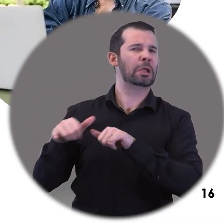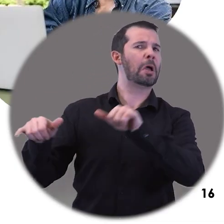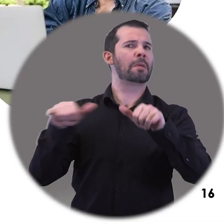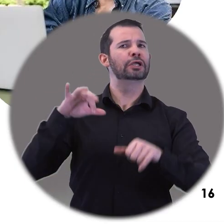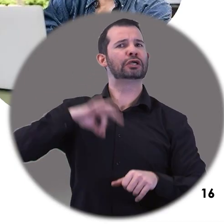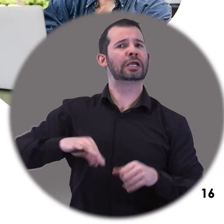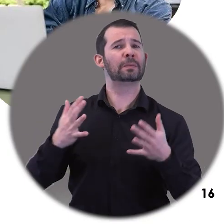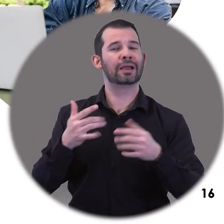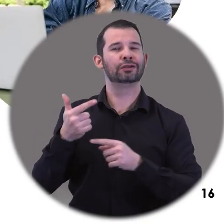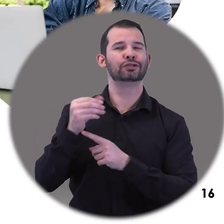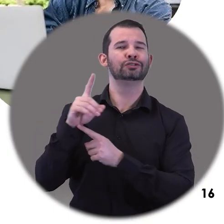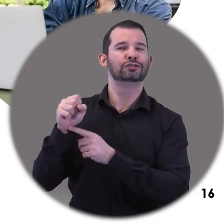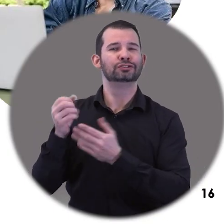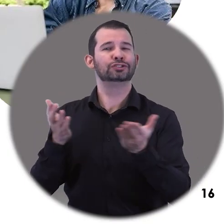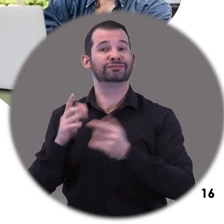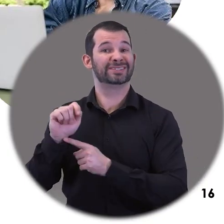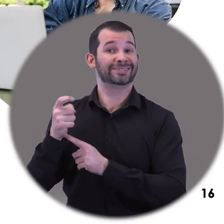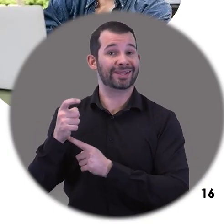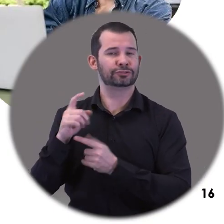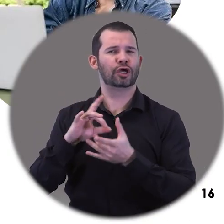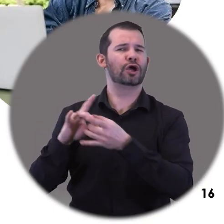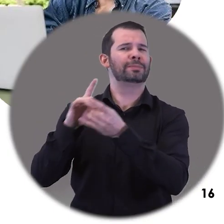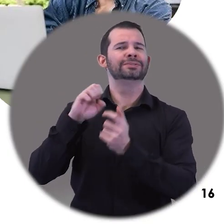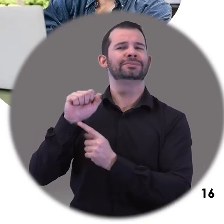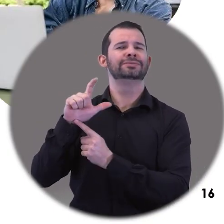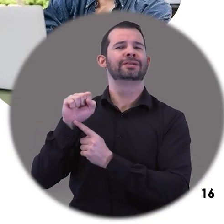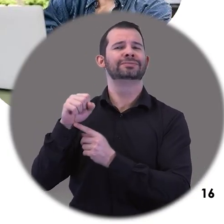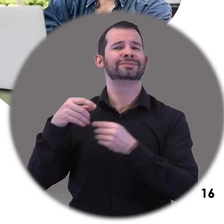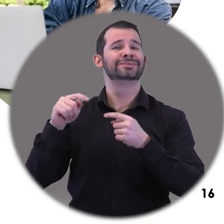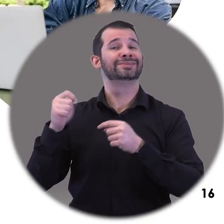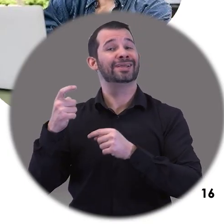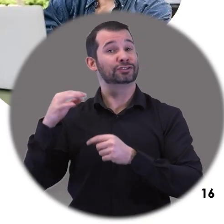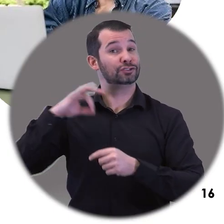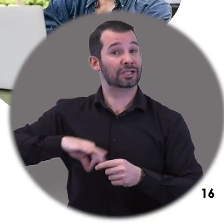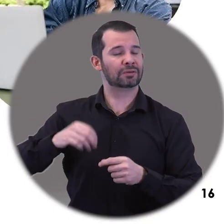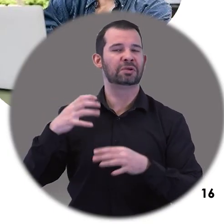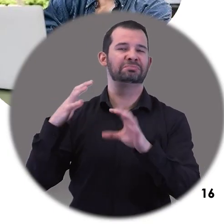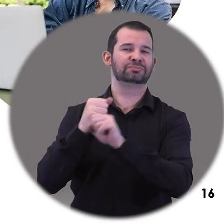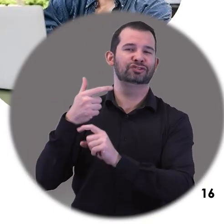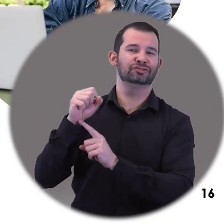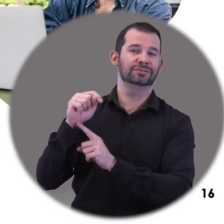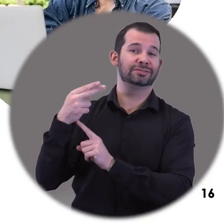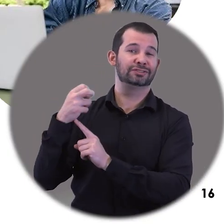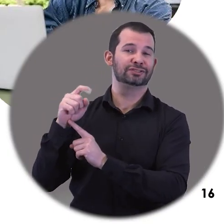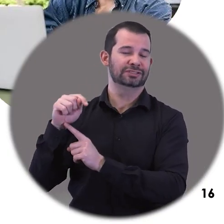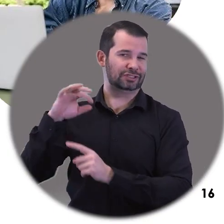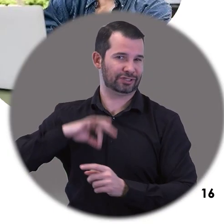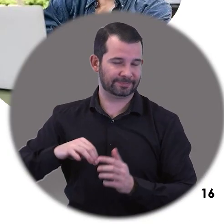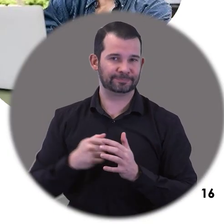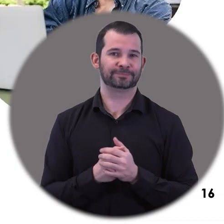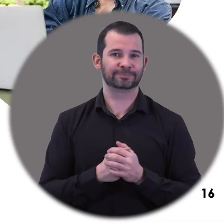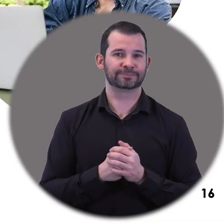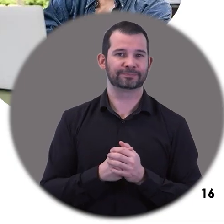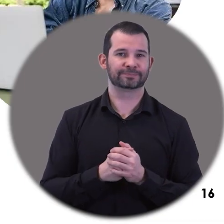the goods and services tax/ harmonized sales tax credit, or GST/HST credit.